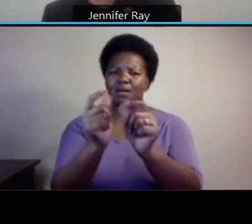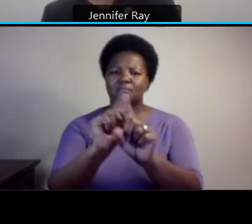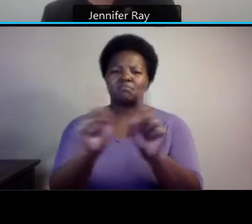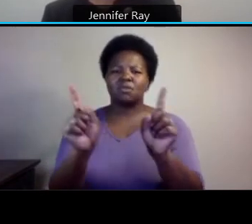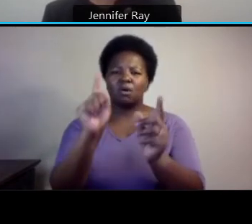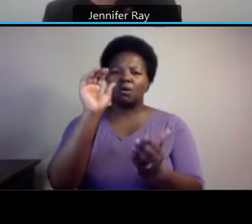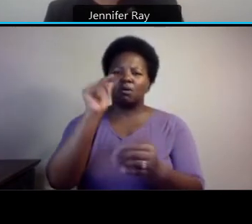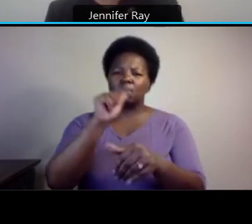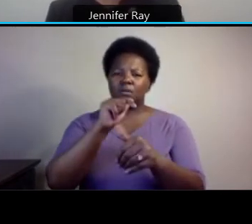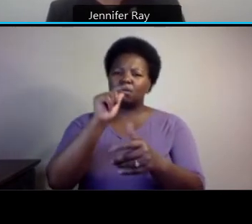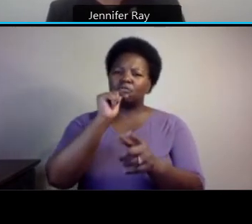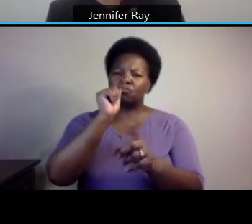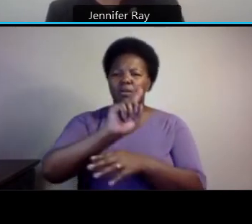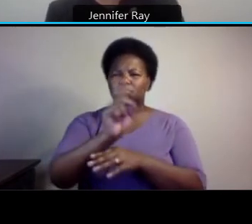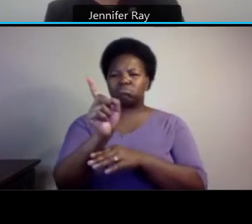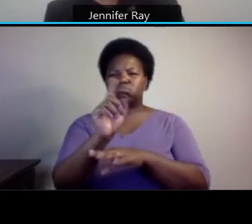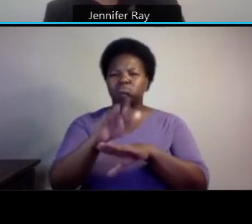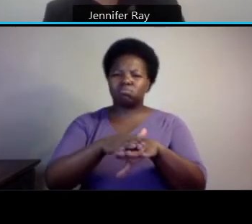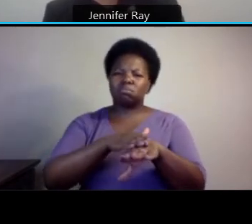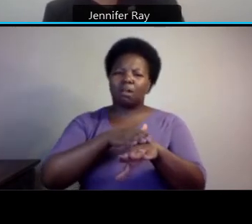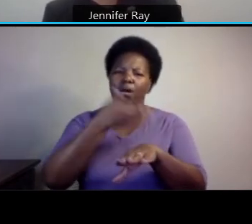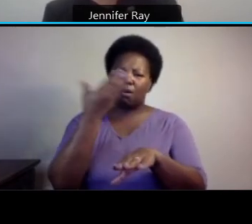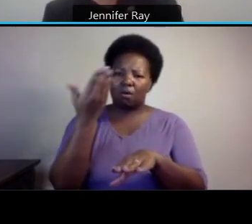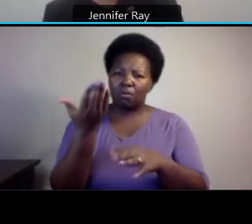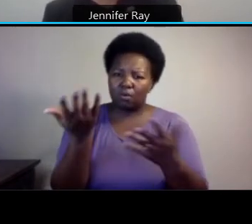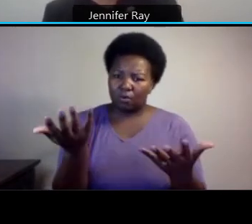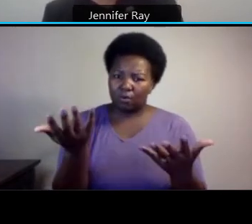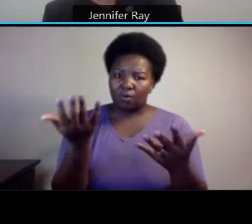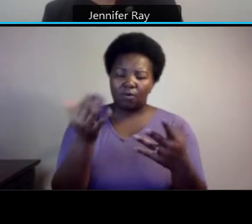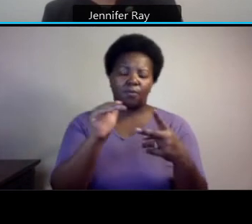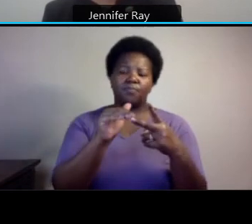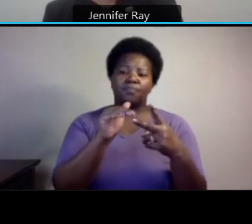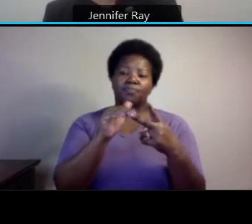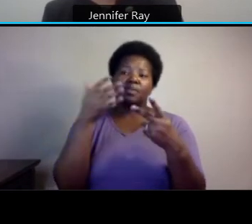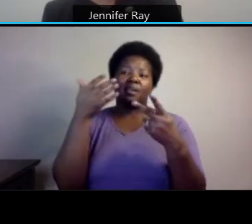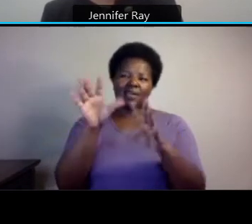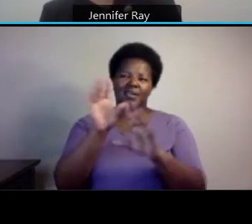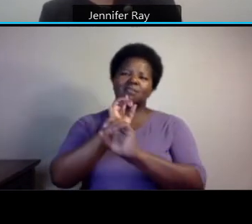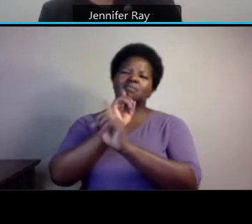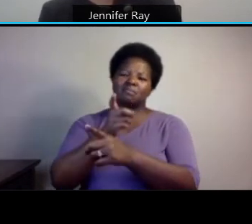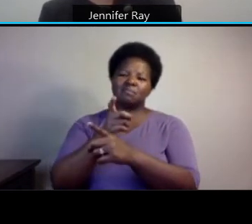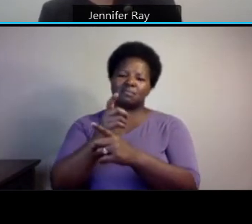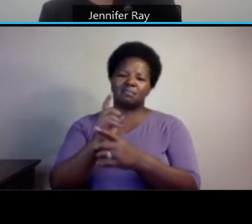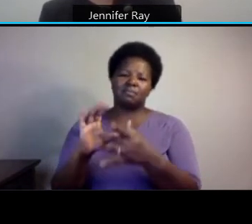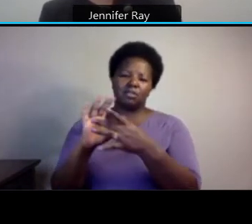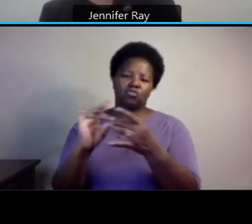why would a driver slow down and the response that was provided through the chat was that westbound